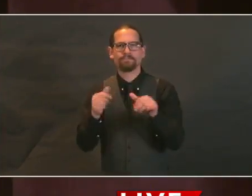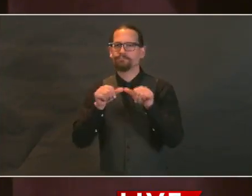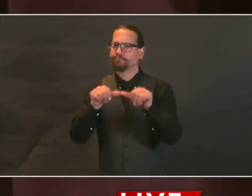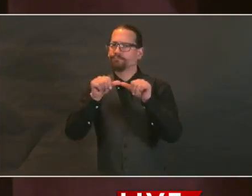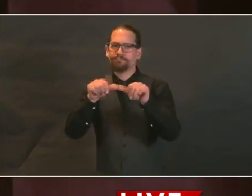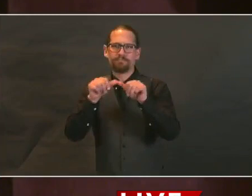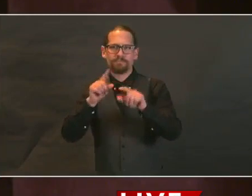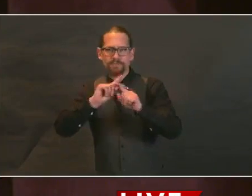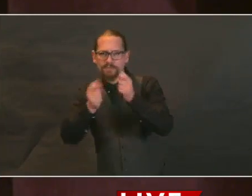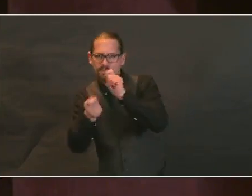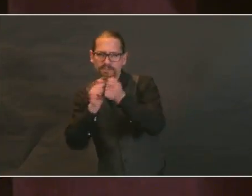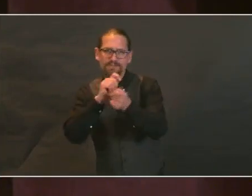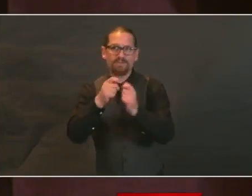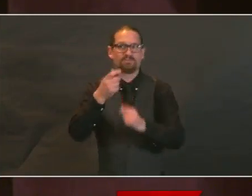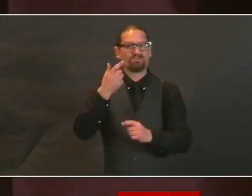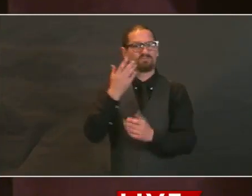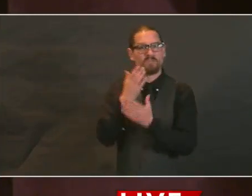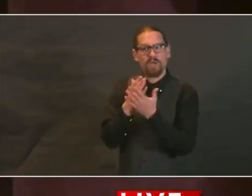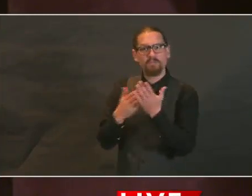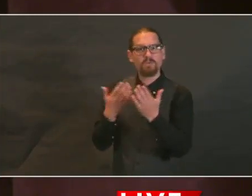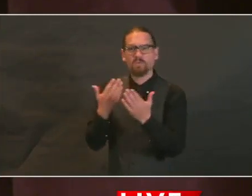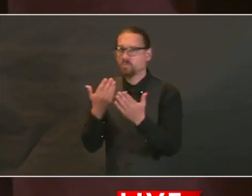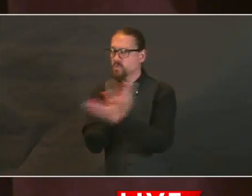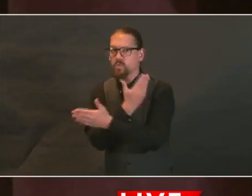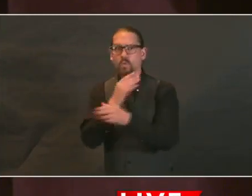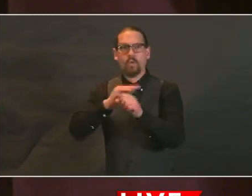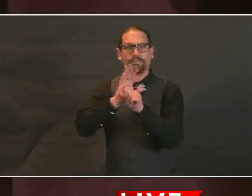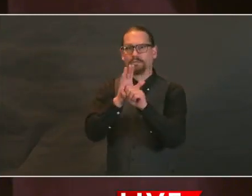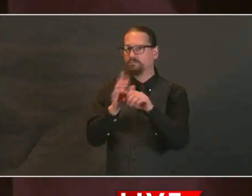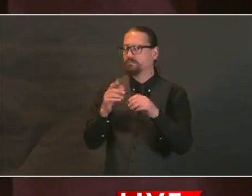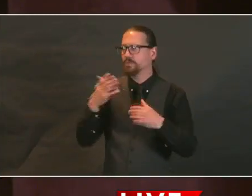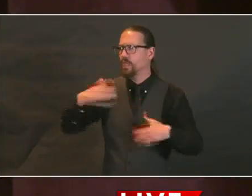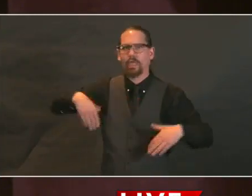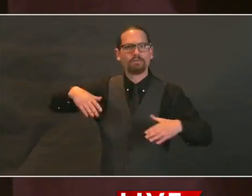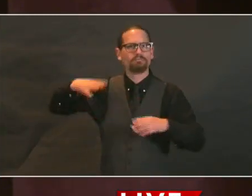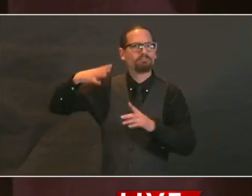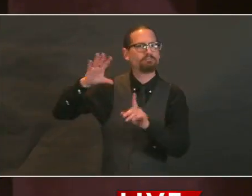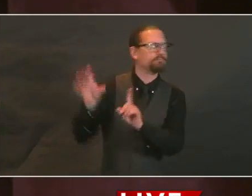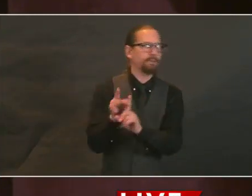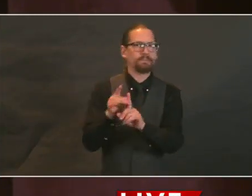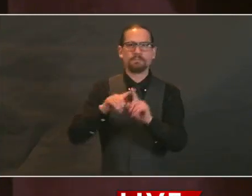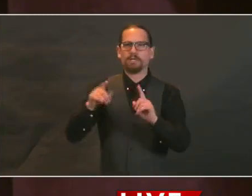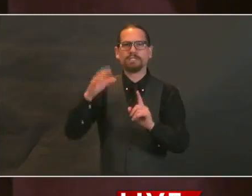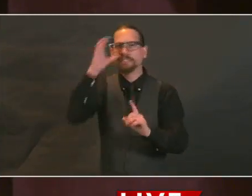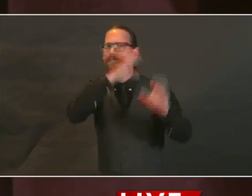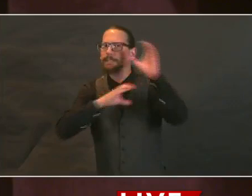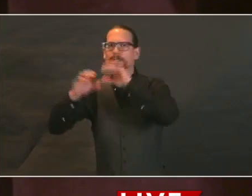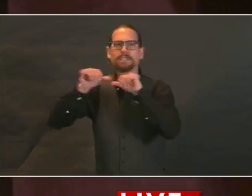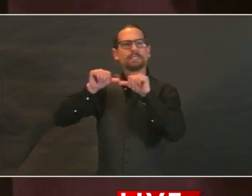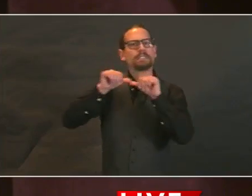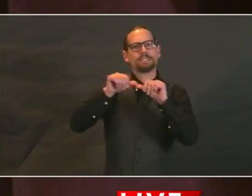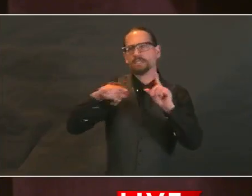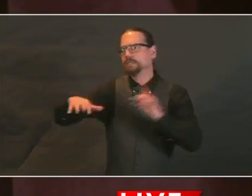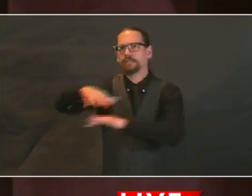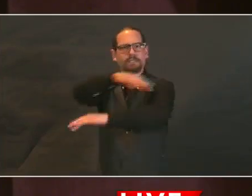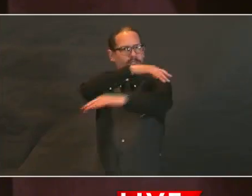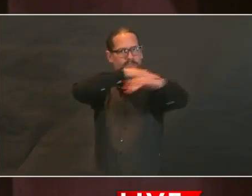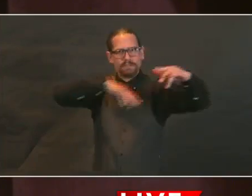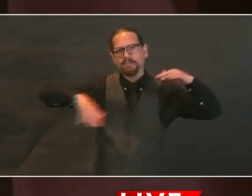VARIANCE, A PREDOMINANT AT THIS POINT. MORE CONTAGIOUS MORE SEVERE AND THEY'RE LOOKING FOR INDIVIDUALS WHO ARE NOT PROTECTED OR